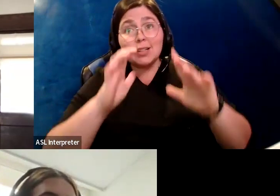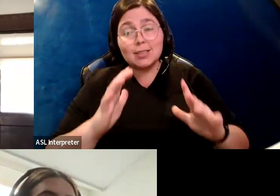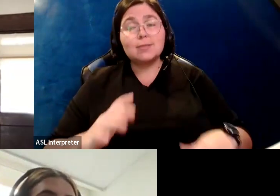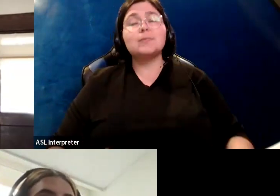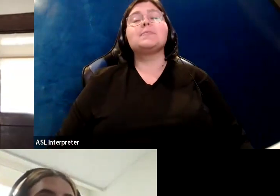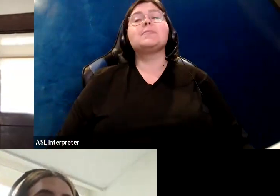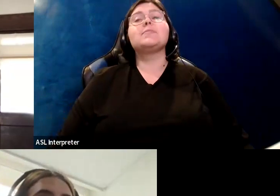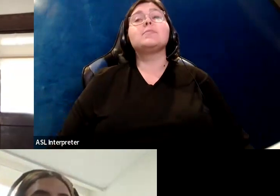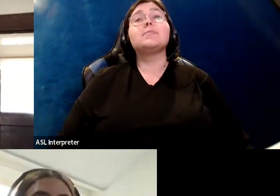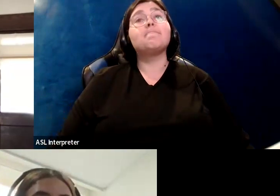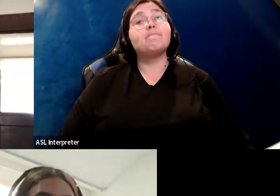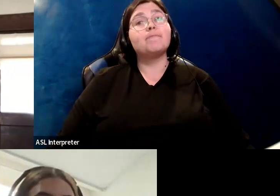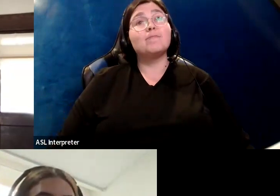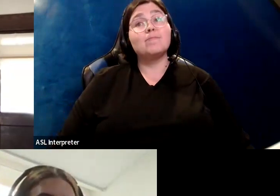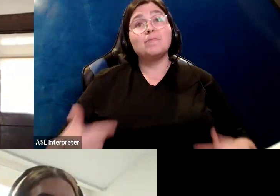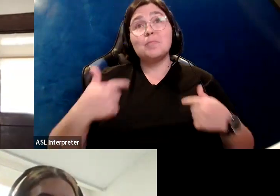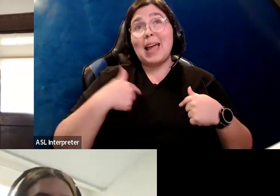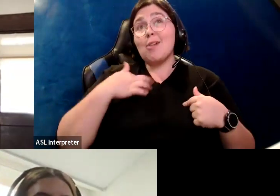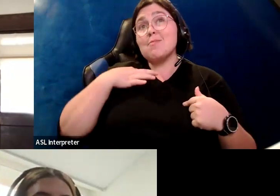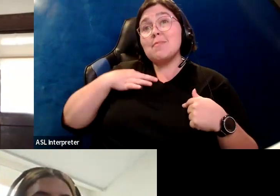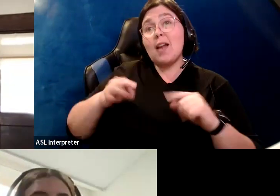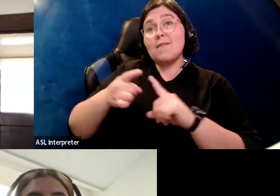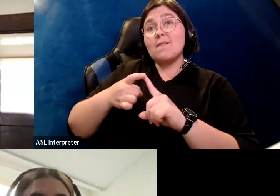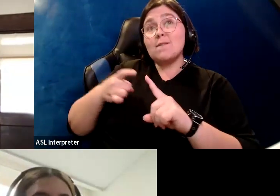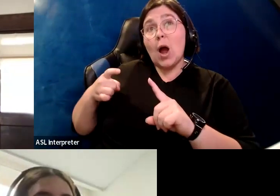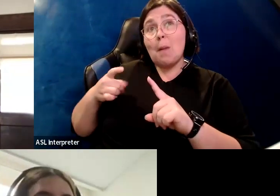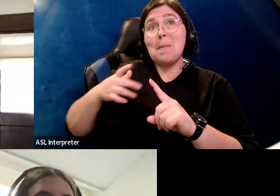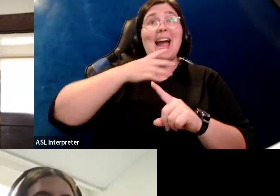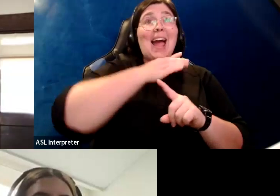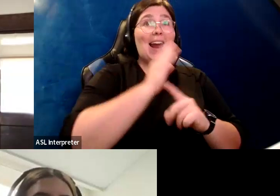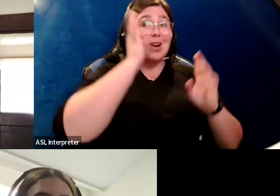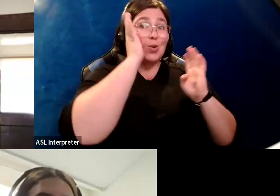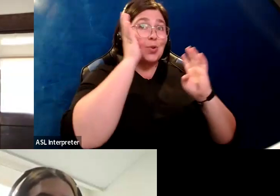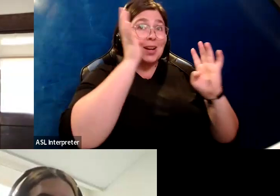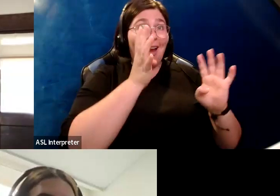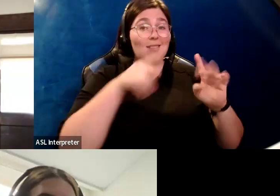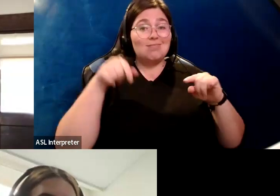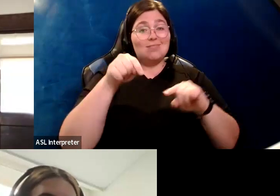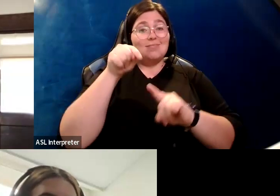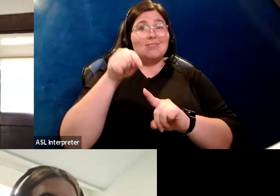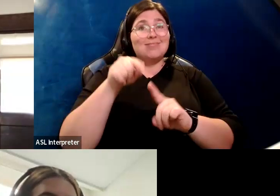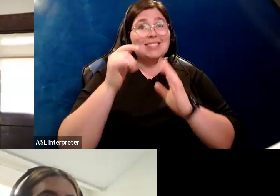I am, both, a beneficiary and a creator of these technologies.